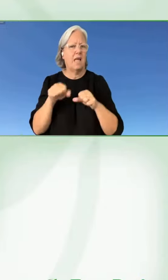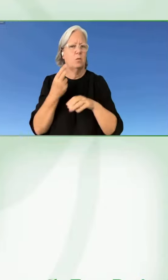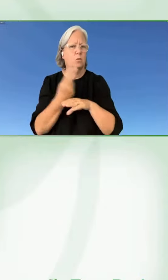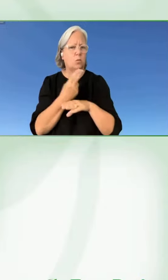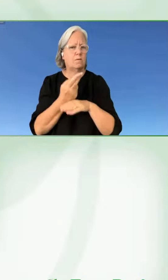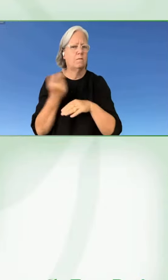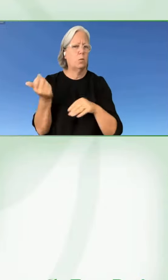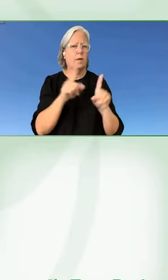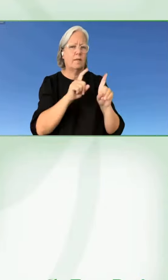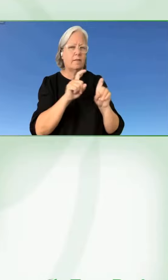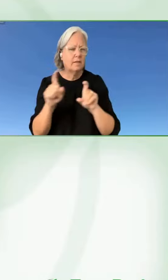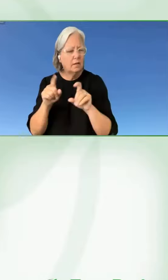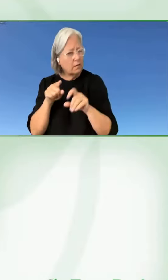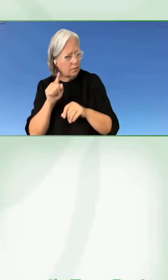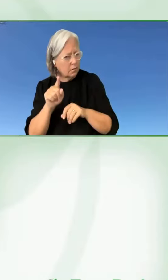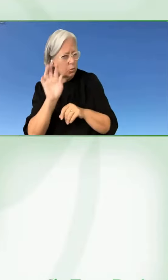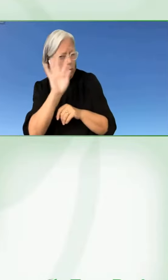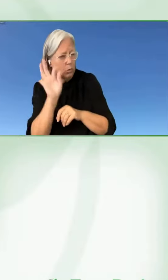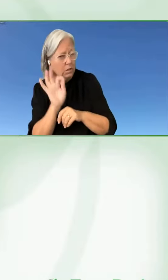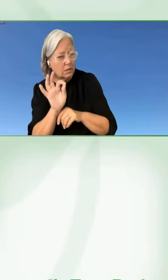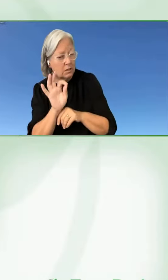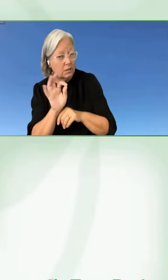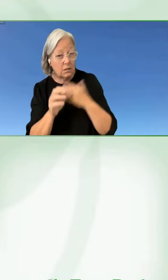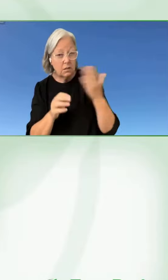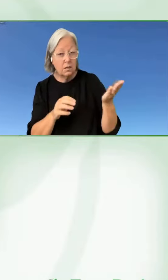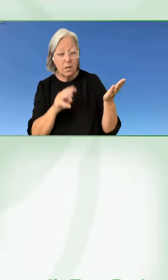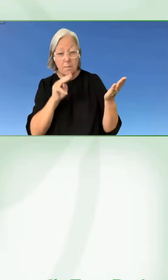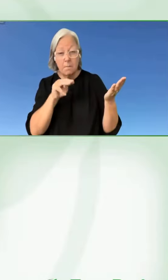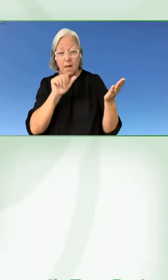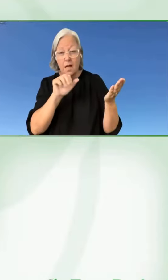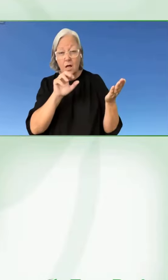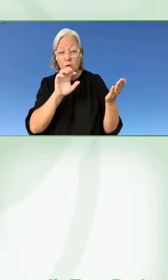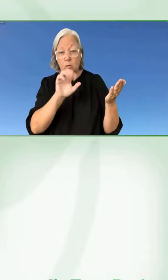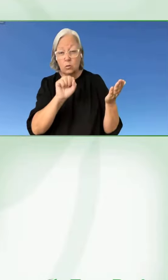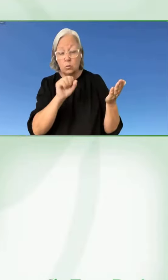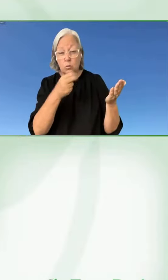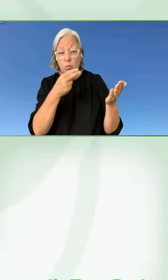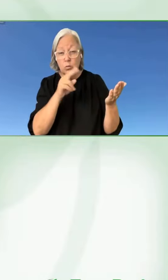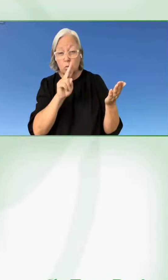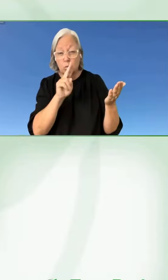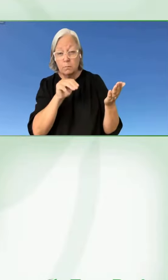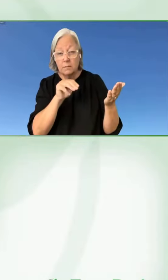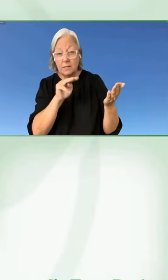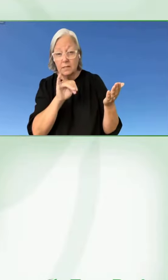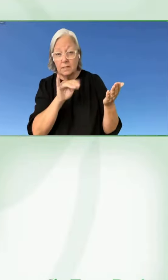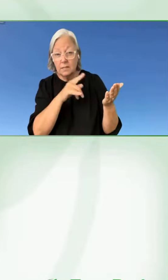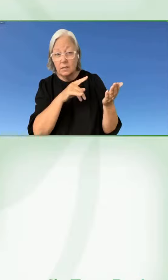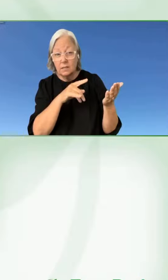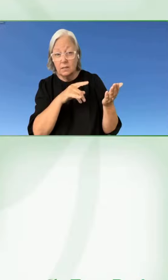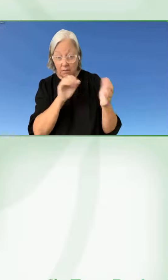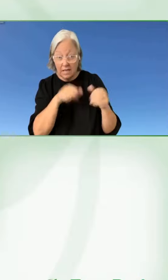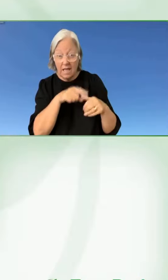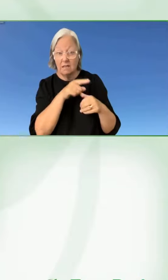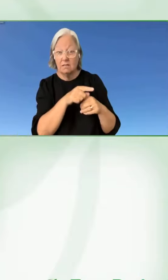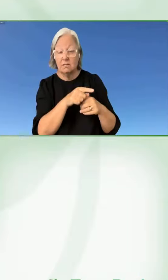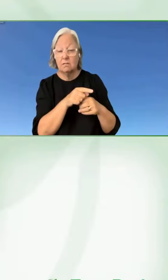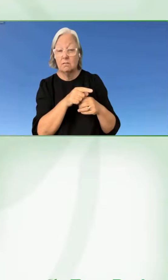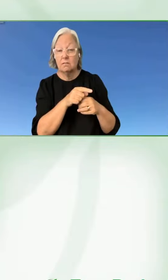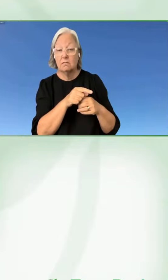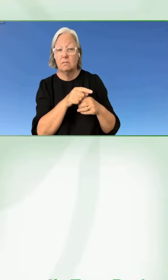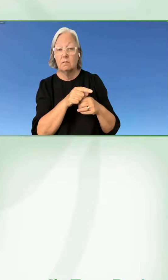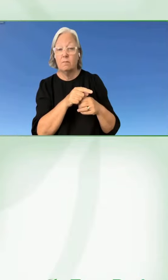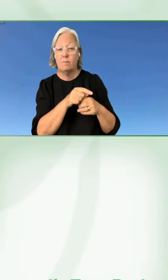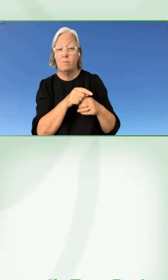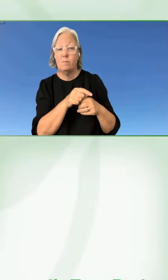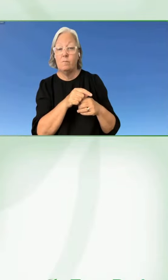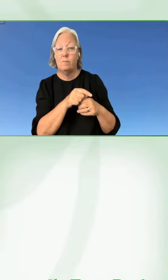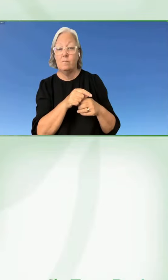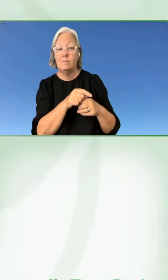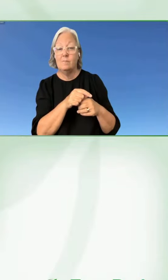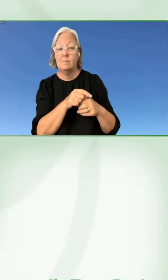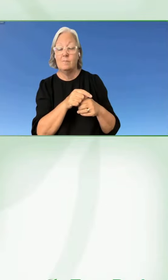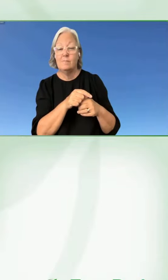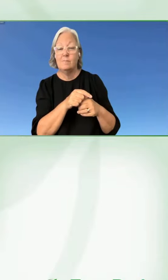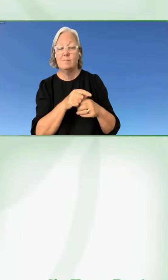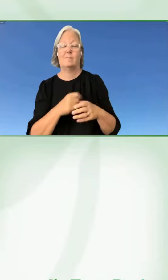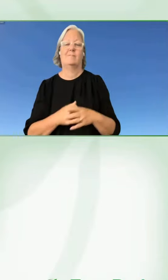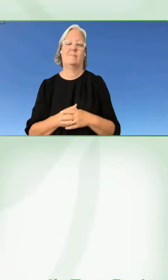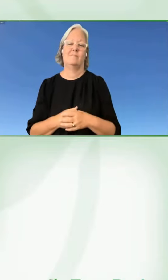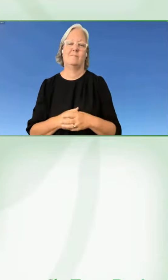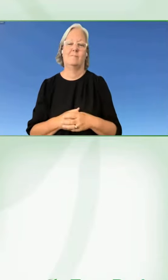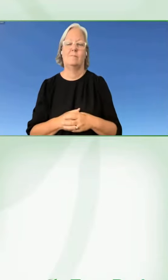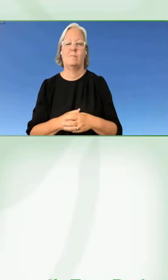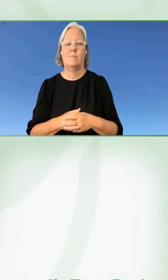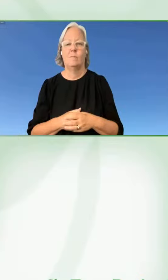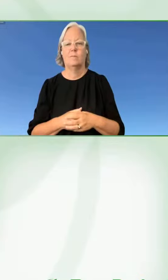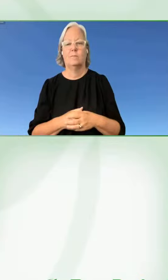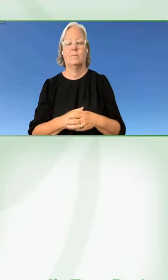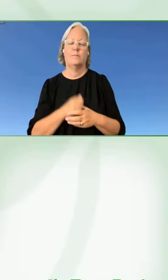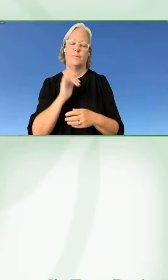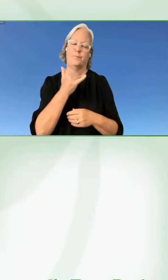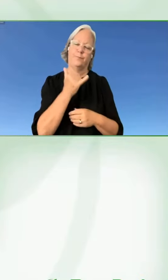It generates sophisticated alt text for content like structures and graphs.